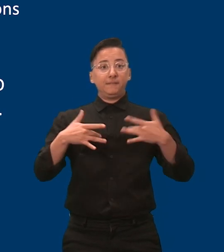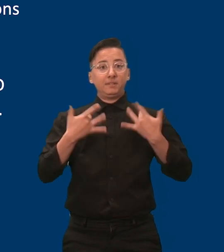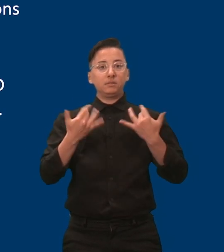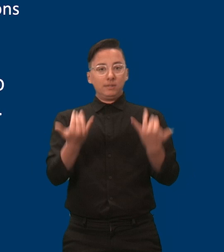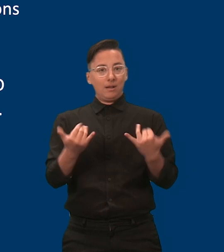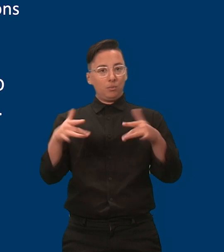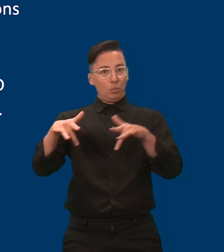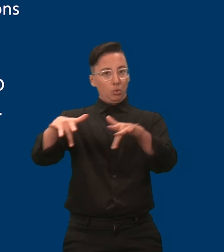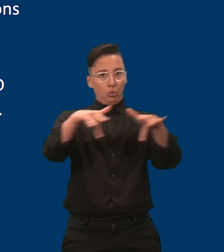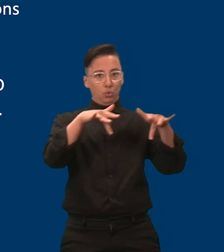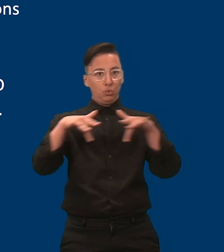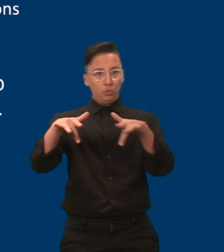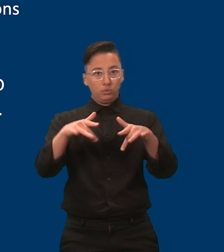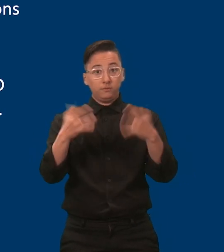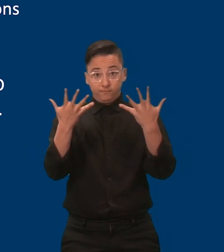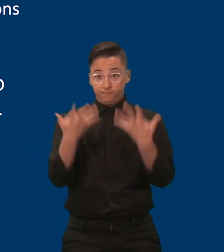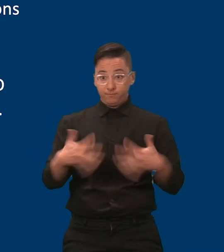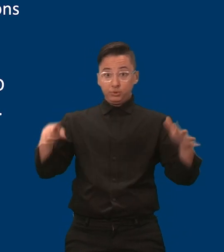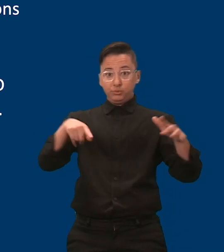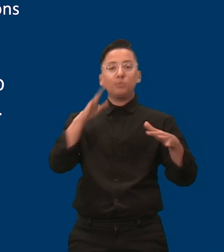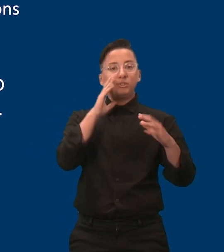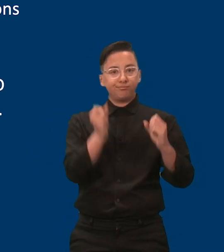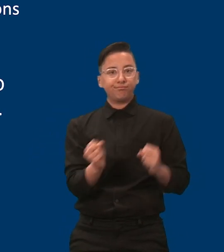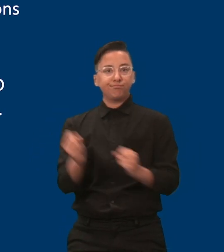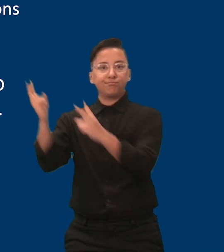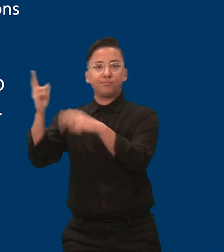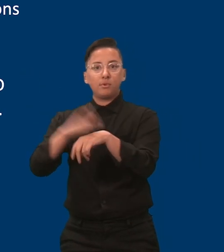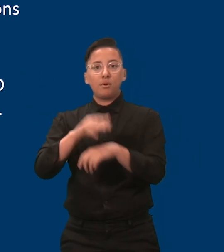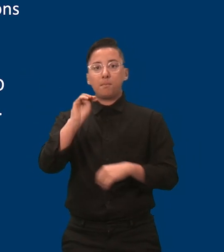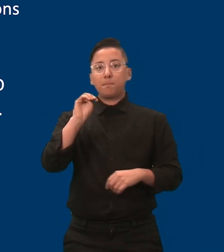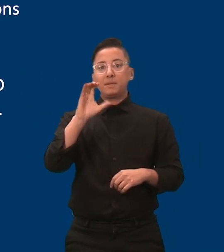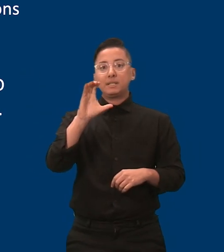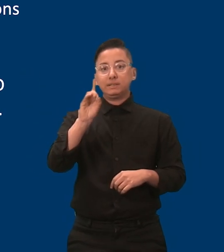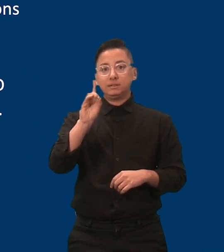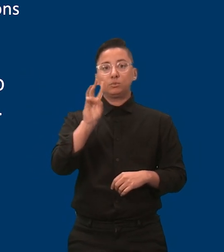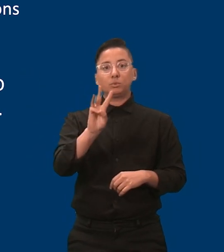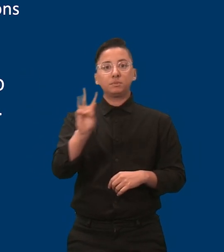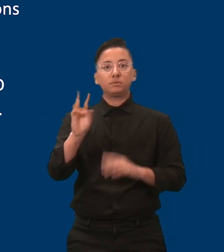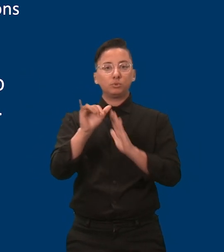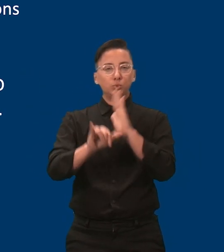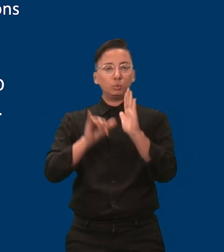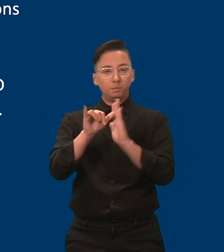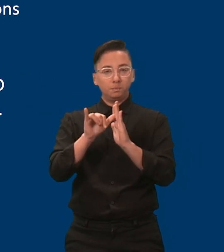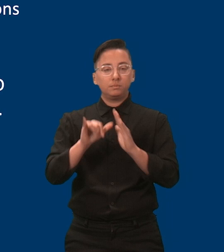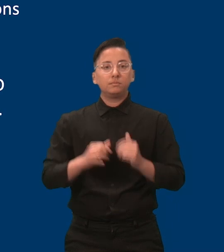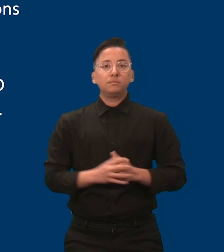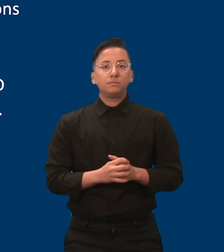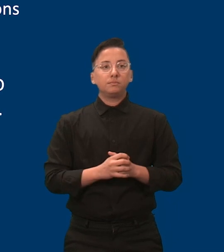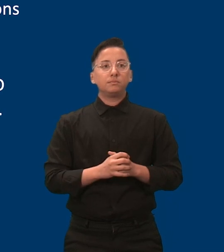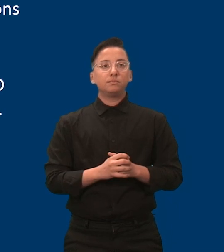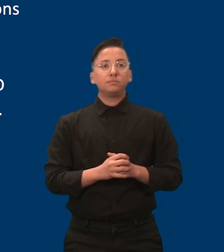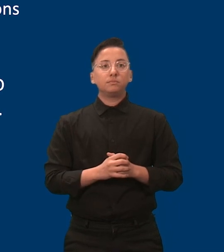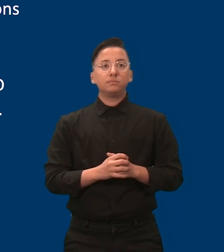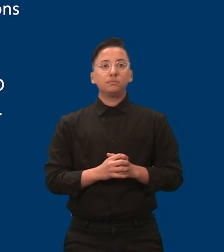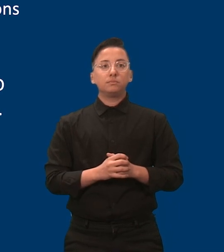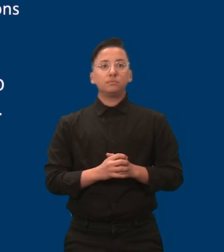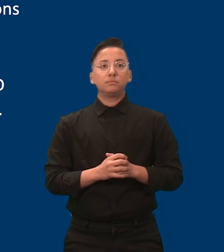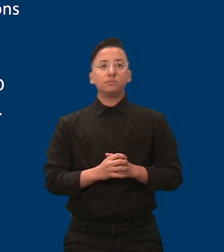on the MCD YouTube channel soon. This event will not have live chat or a question